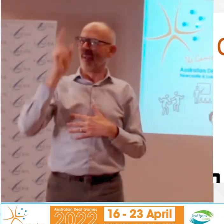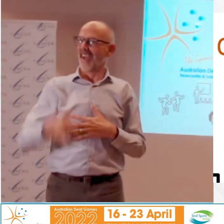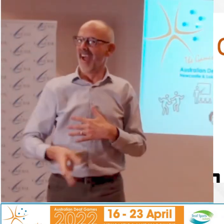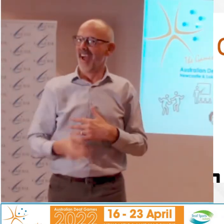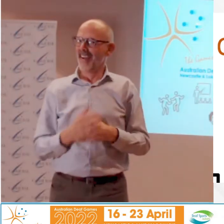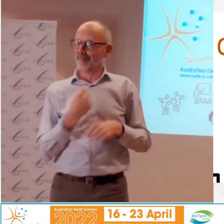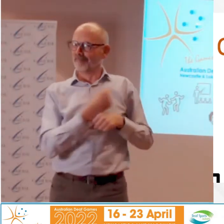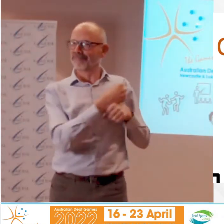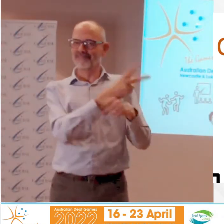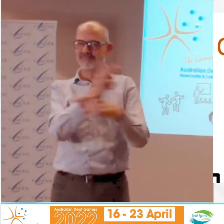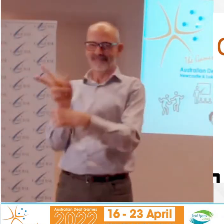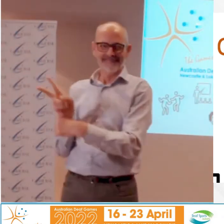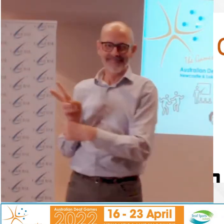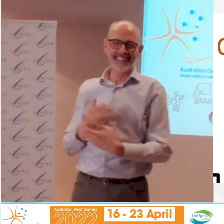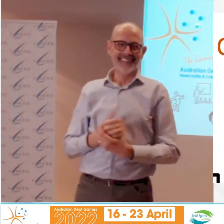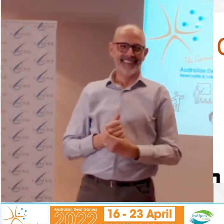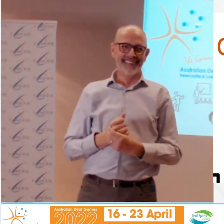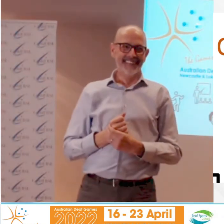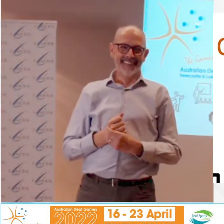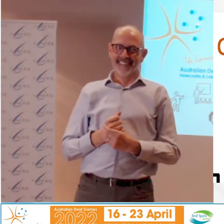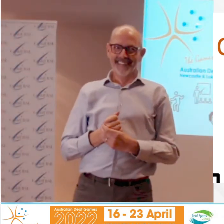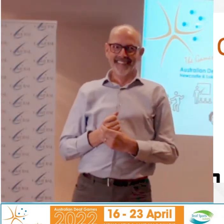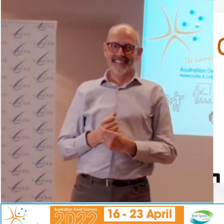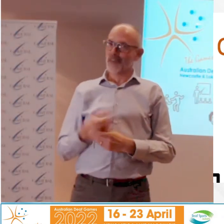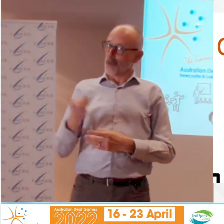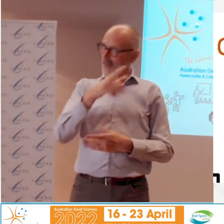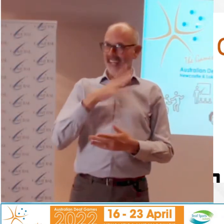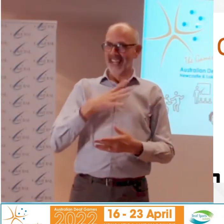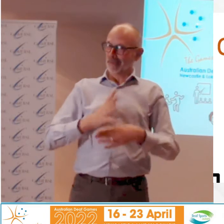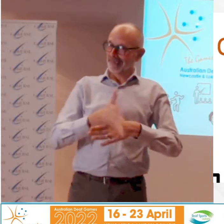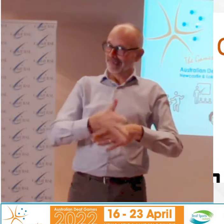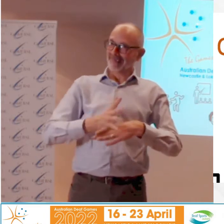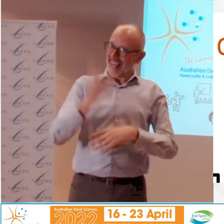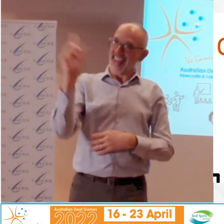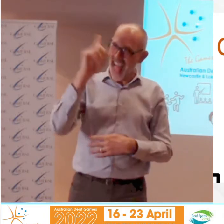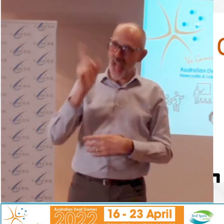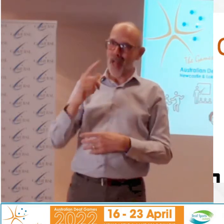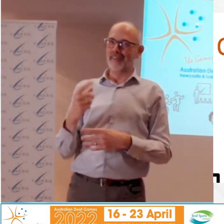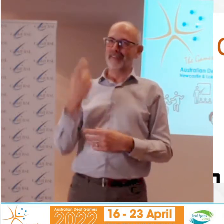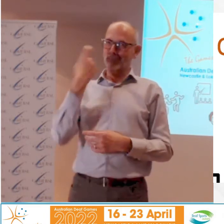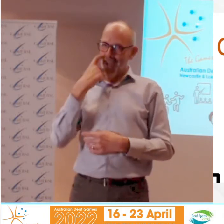NSW will in the cup again beat all those other states uh which means we need to put